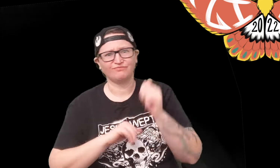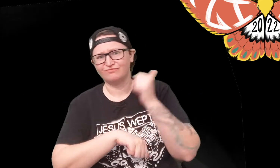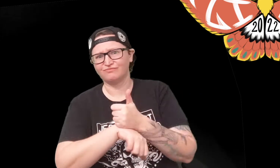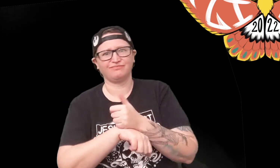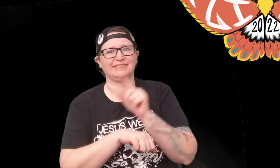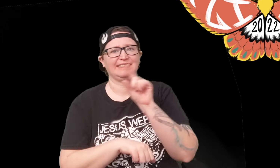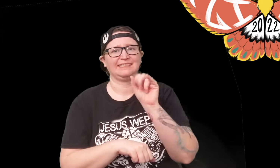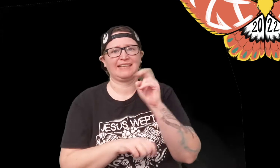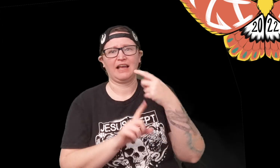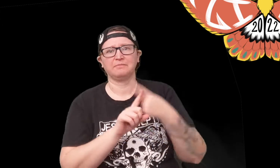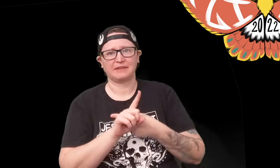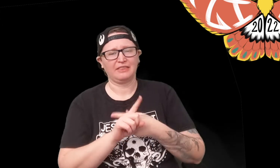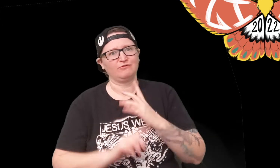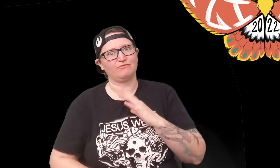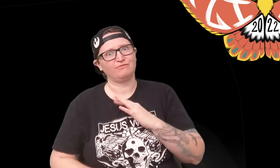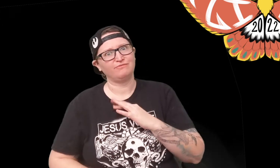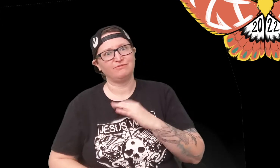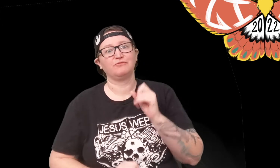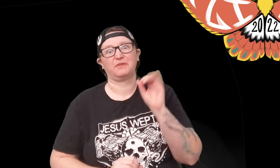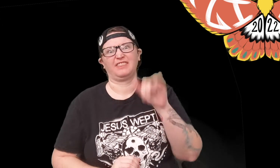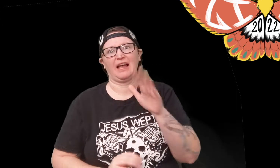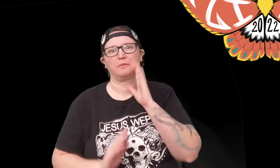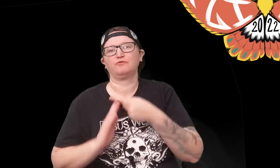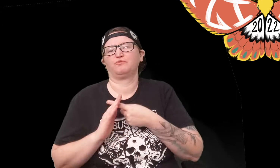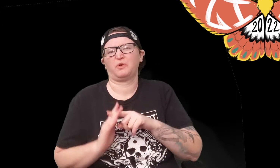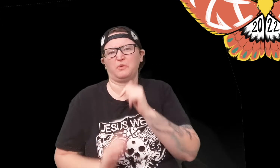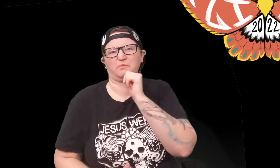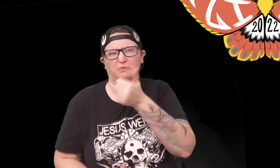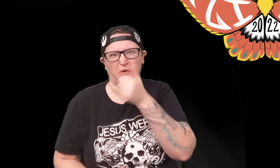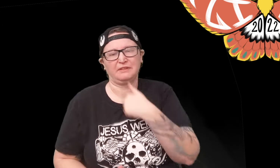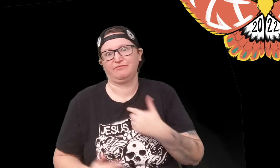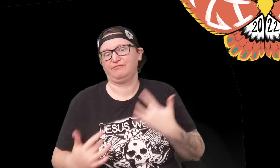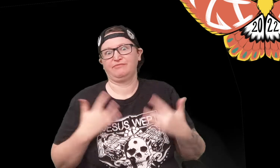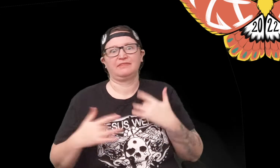their own hand work together and set up Zine Month which is awesome so that's going to start